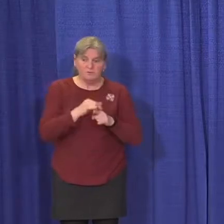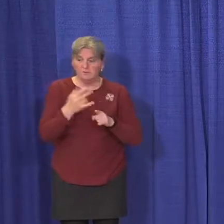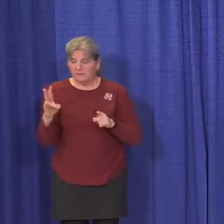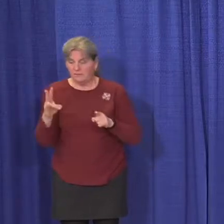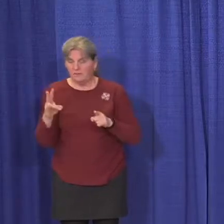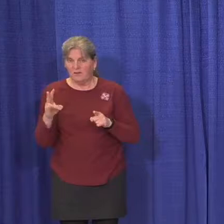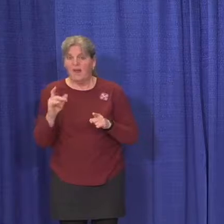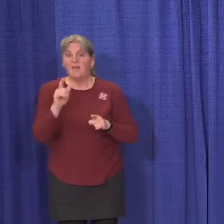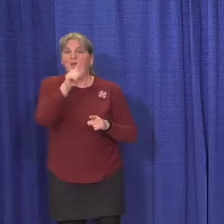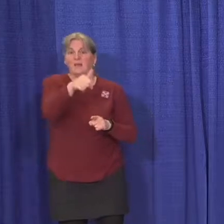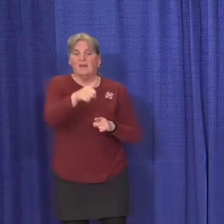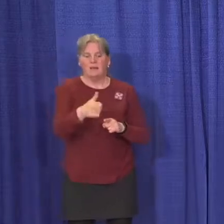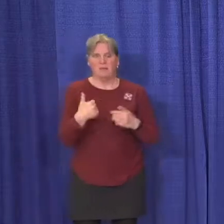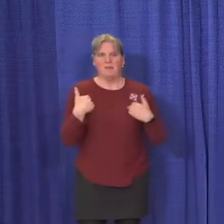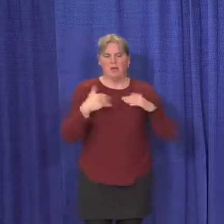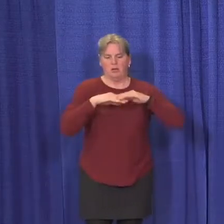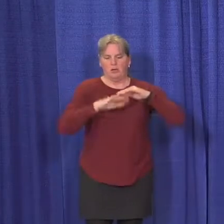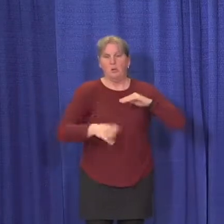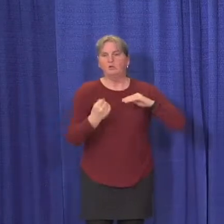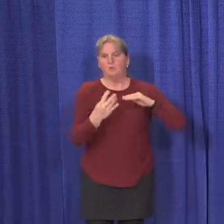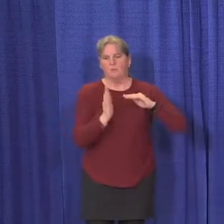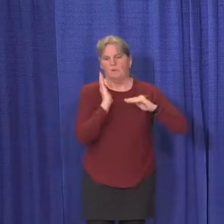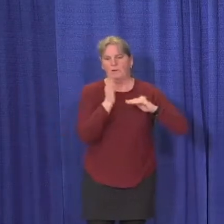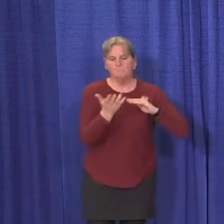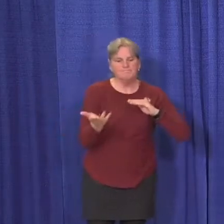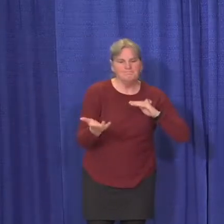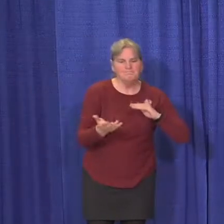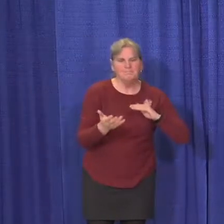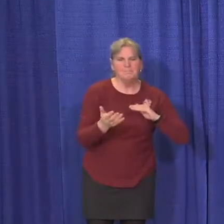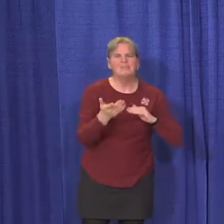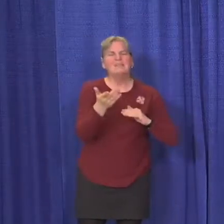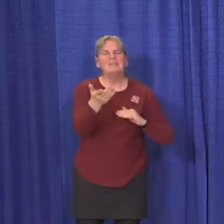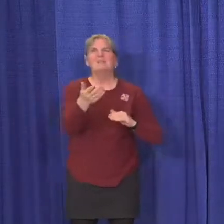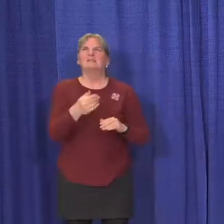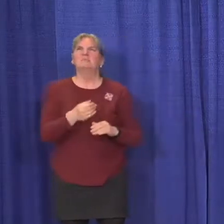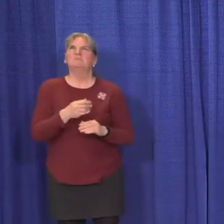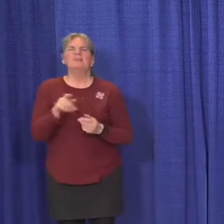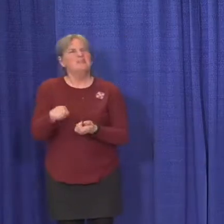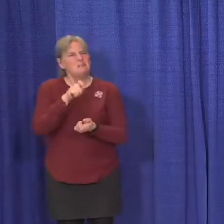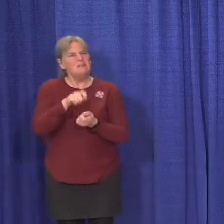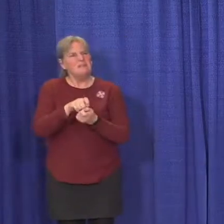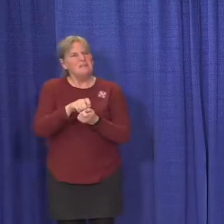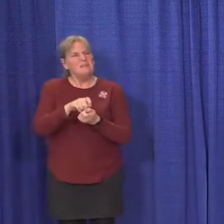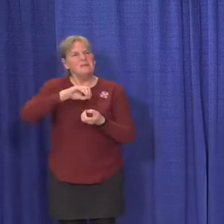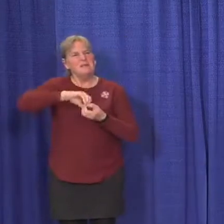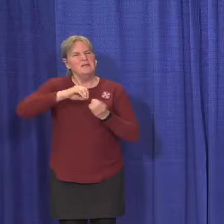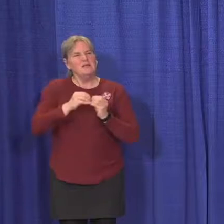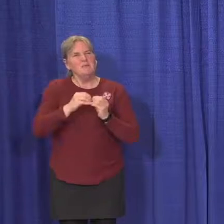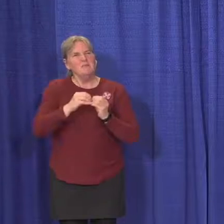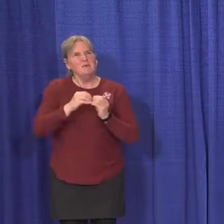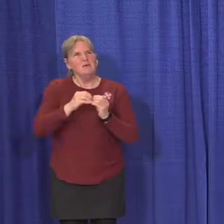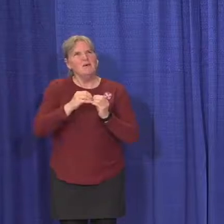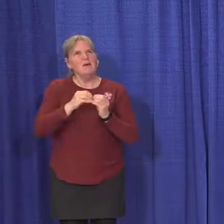younger children. It's important to note there is no one target number we reach